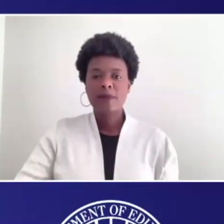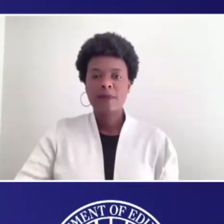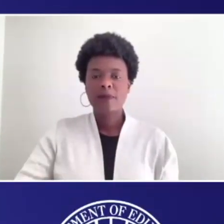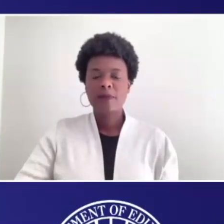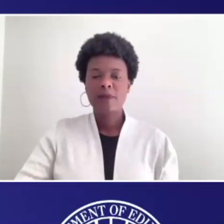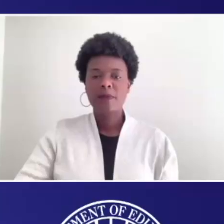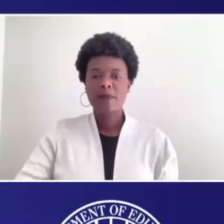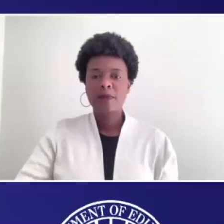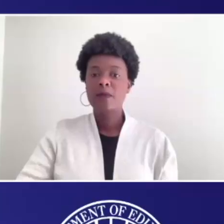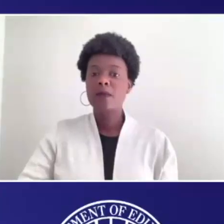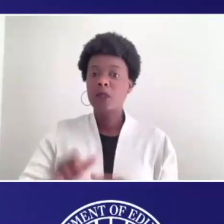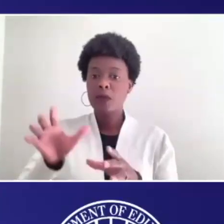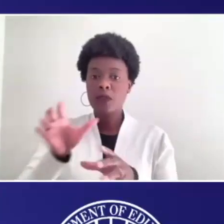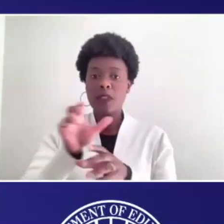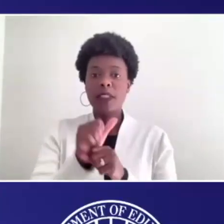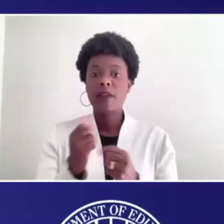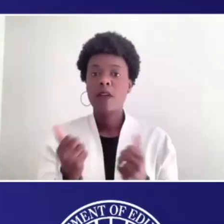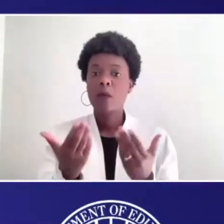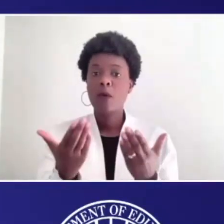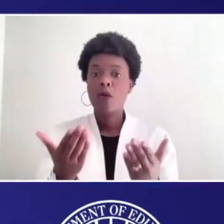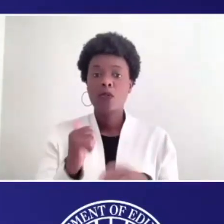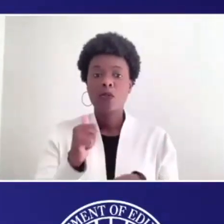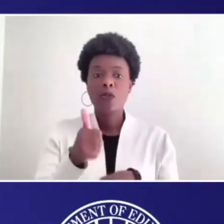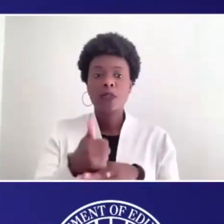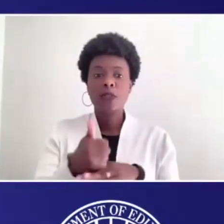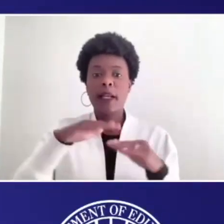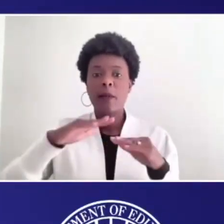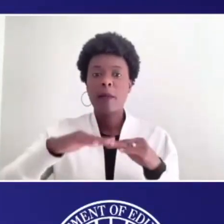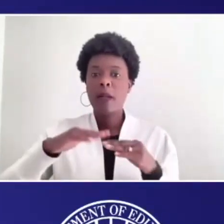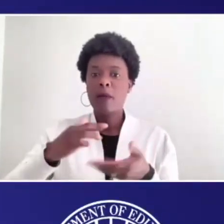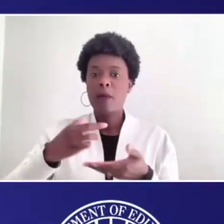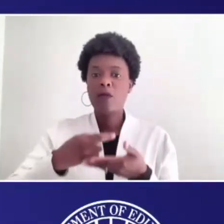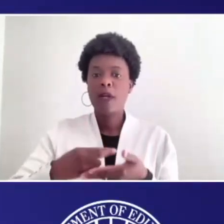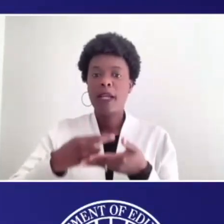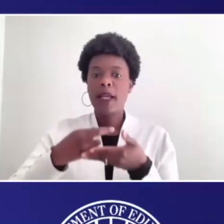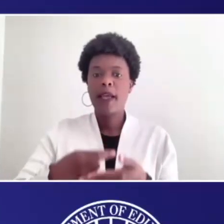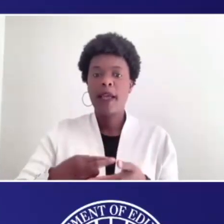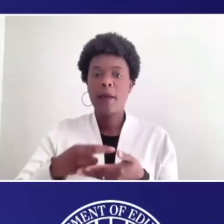We received the proposal to set minimum rehabilitation payment amount to avoid future default.